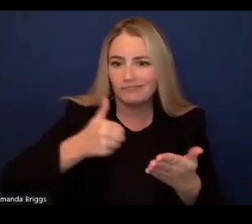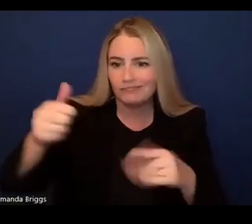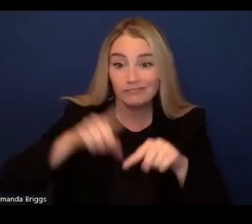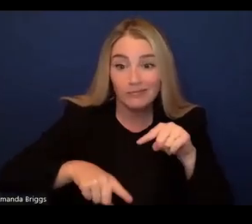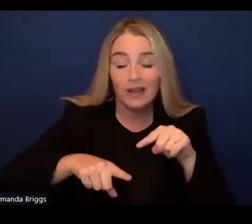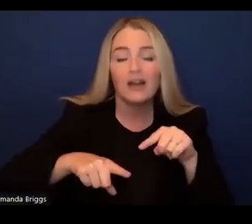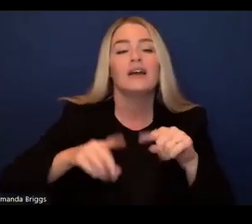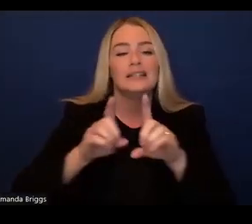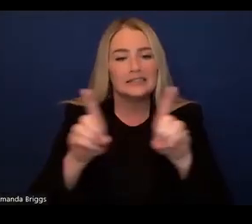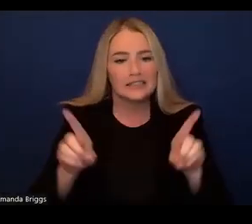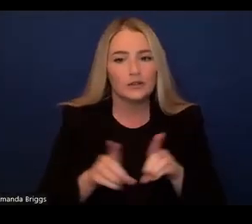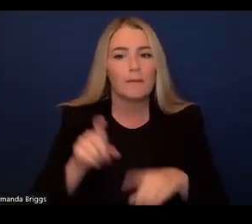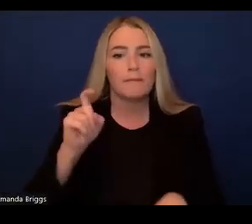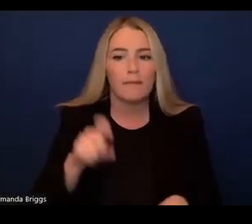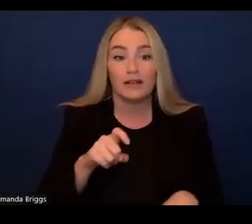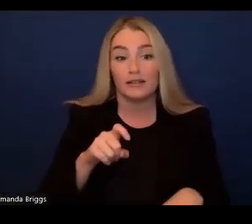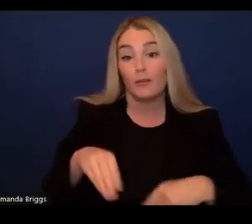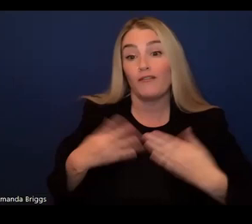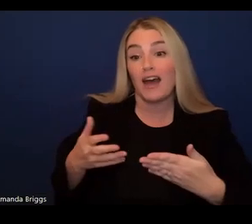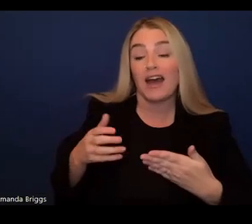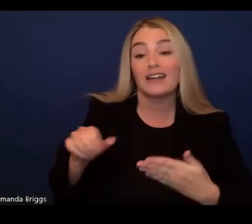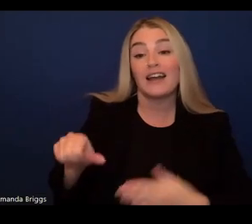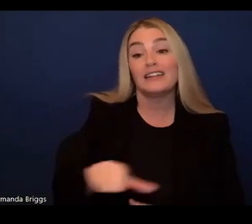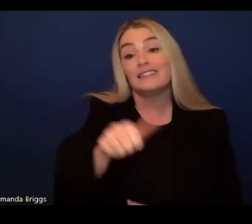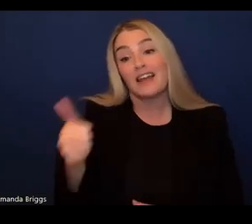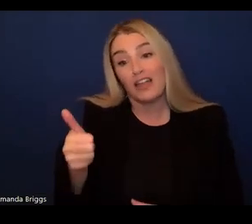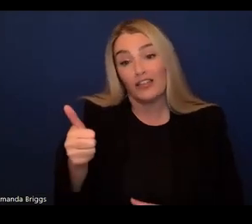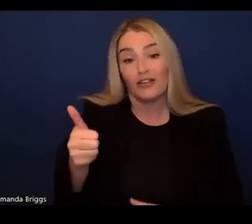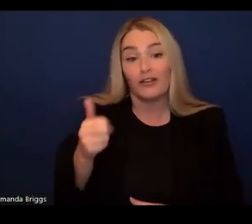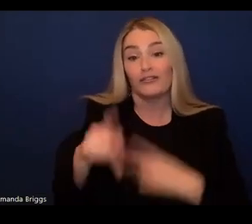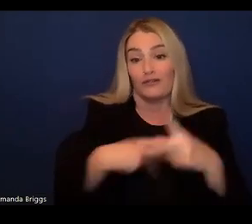the district must provide an alternative form of transportation at no cost